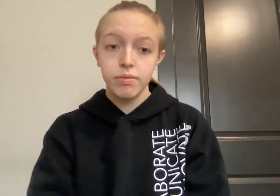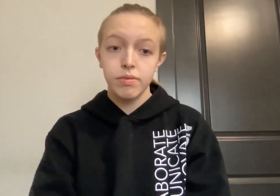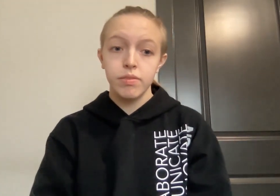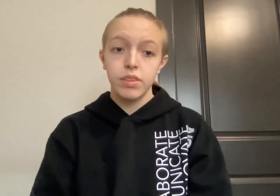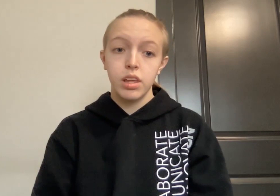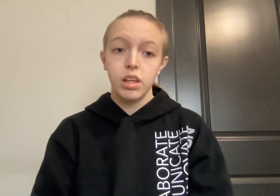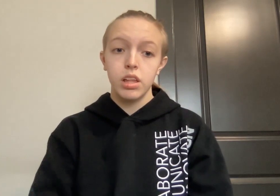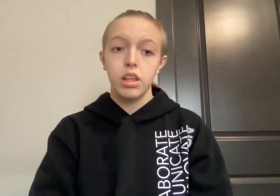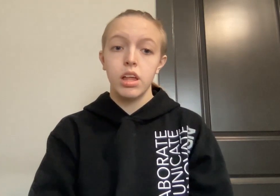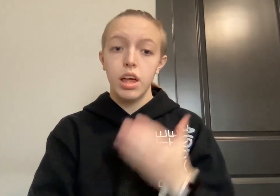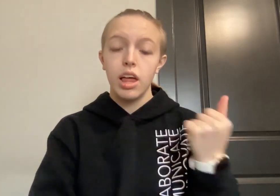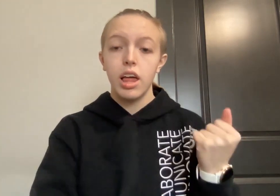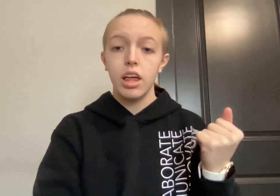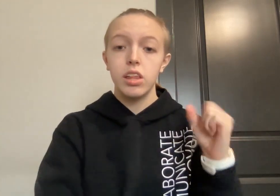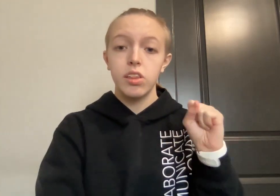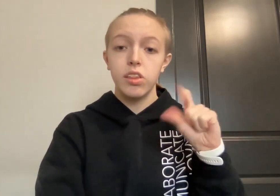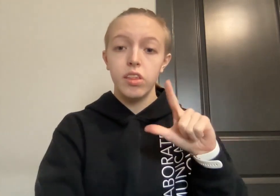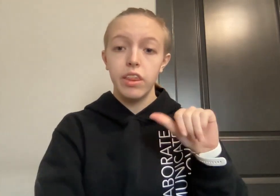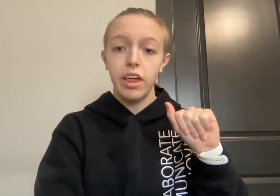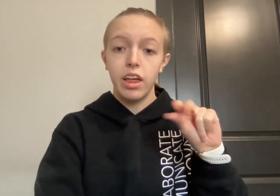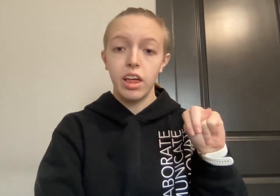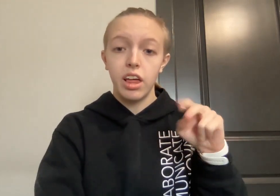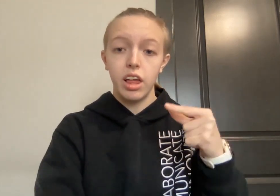Sentences and slang with sign language